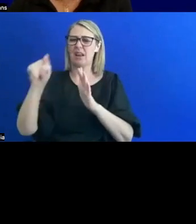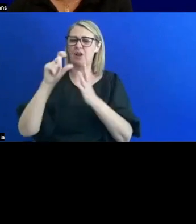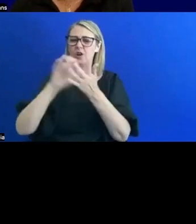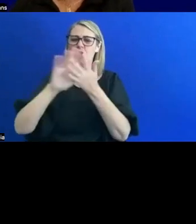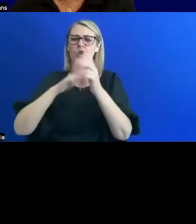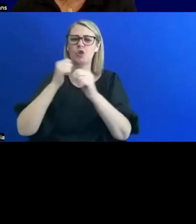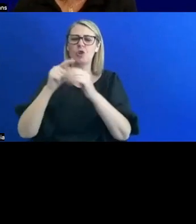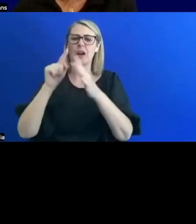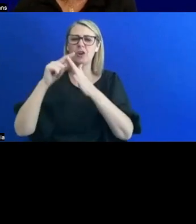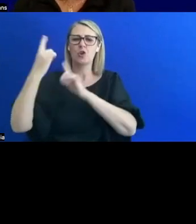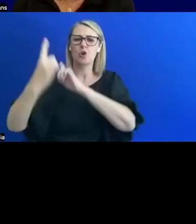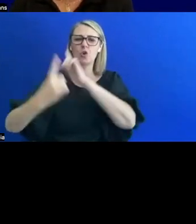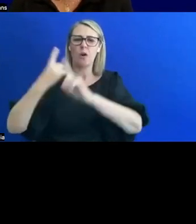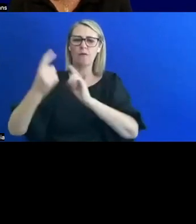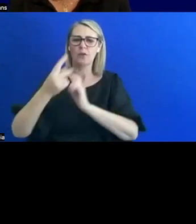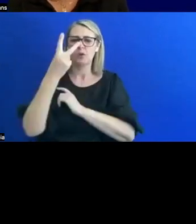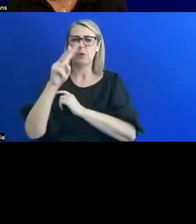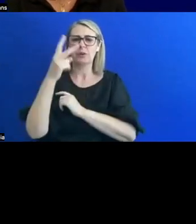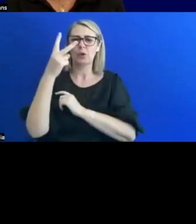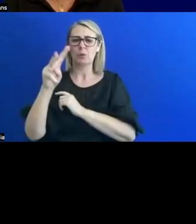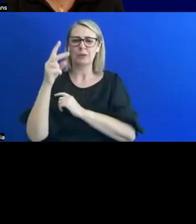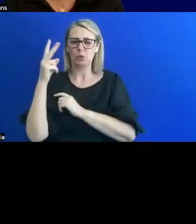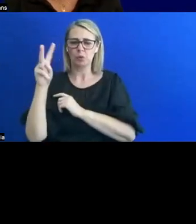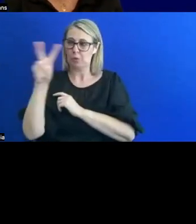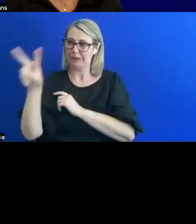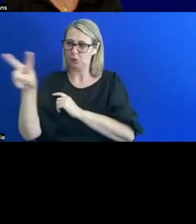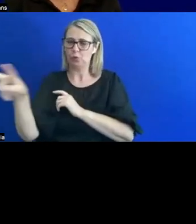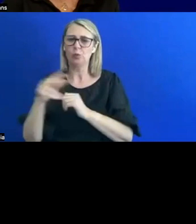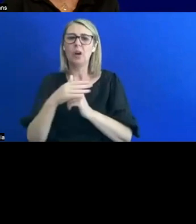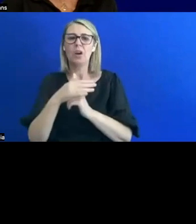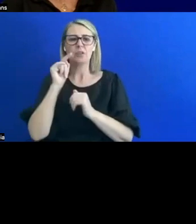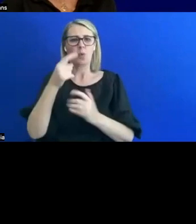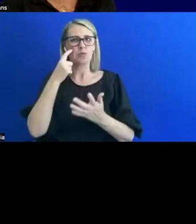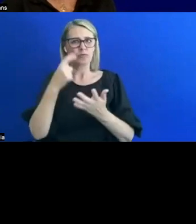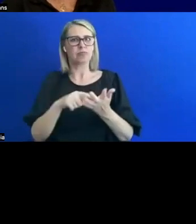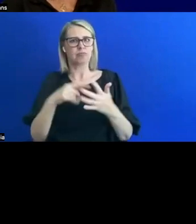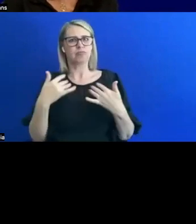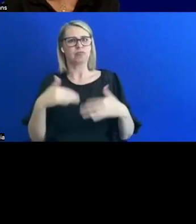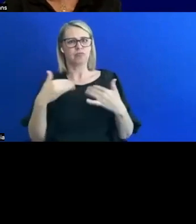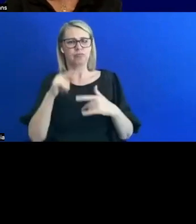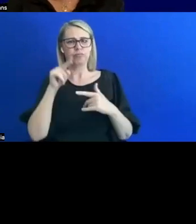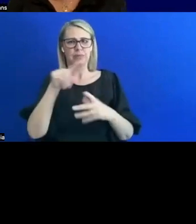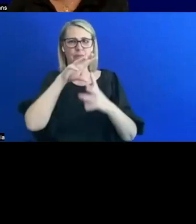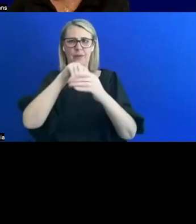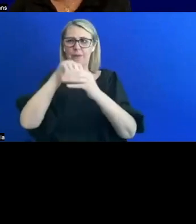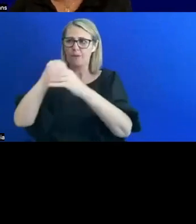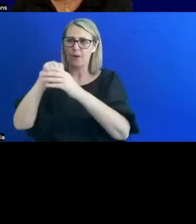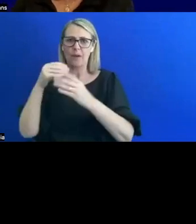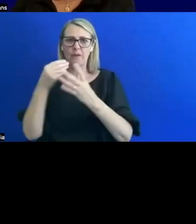2022 I realised it was well recognised within other disability communities,